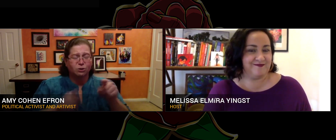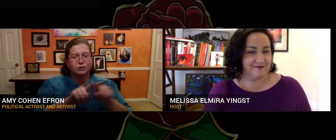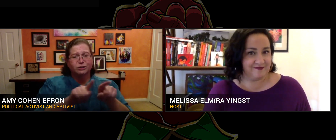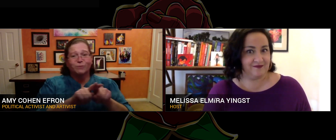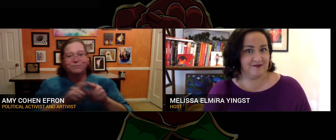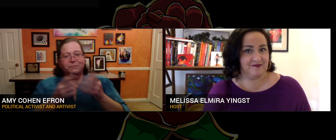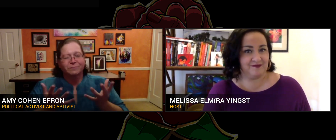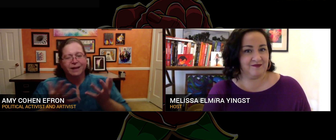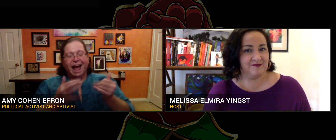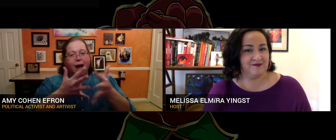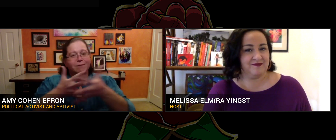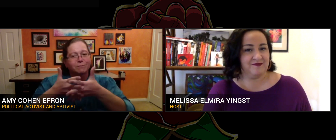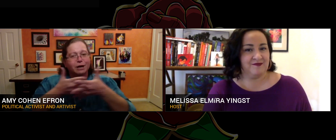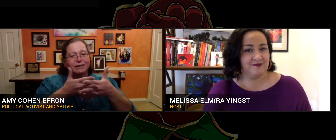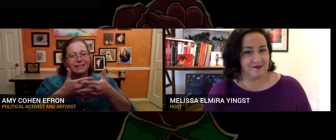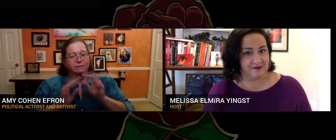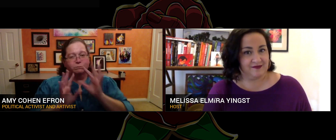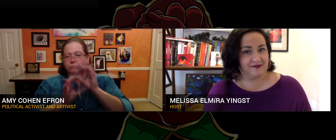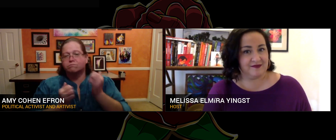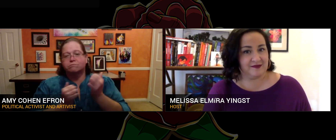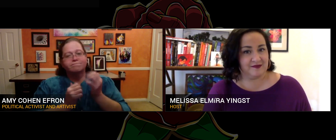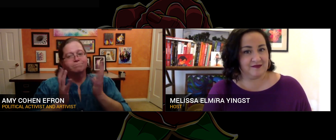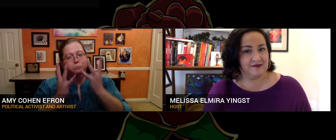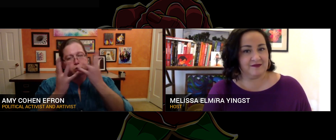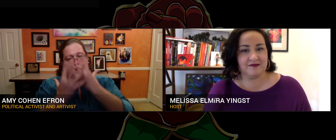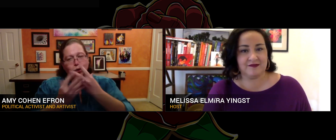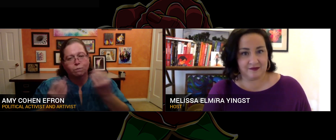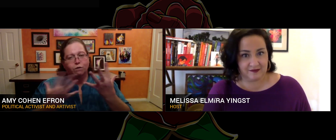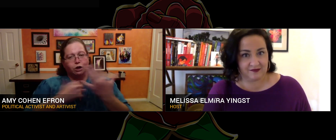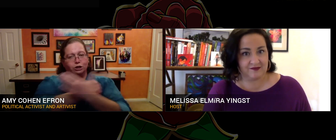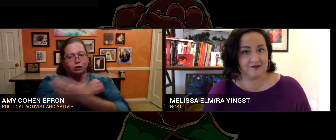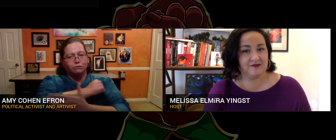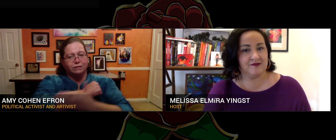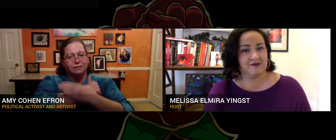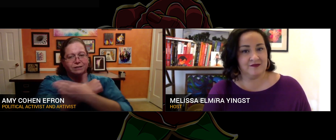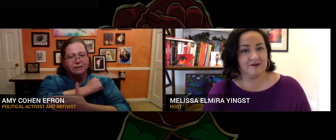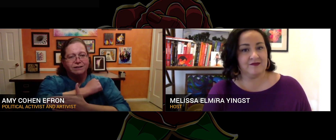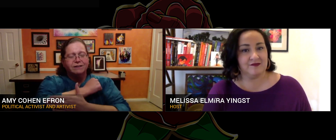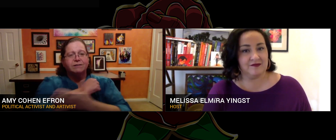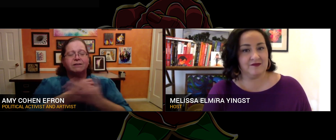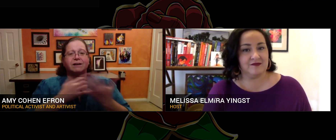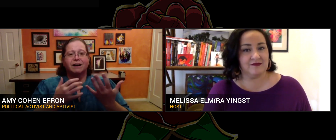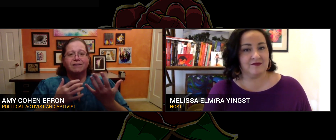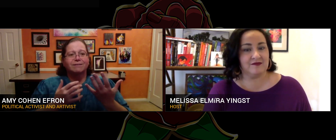And also, America itself is a beautiful country.